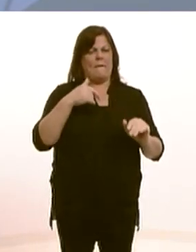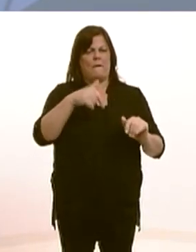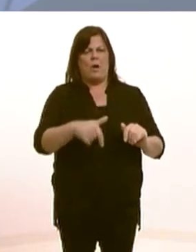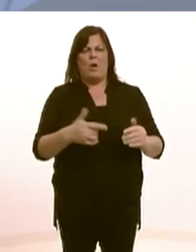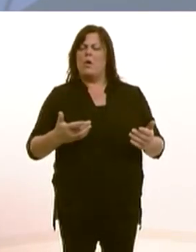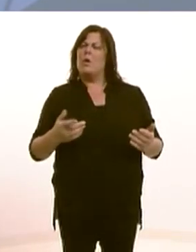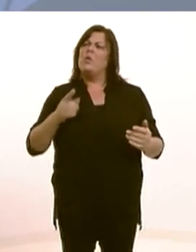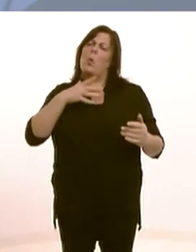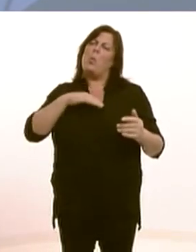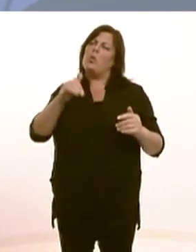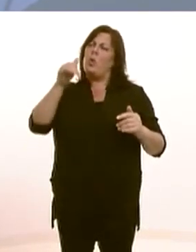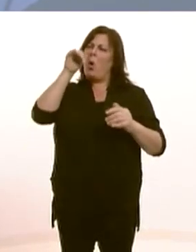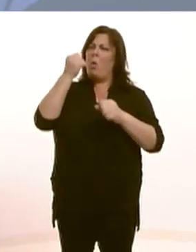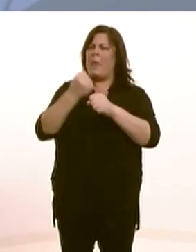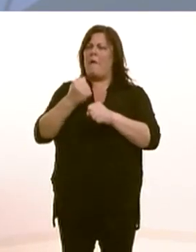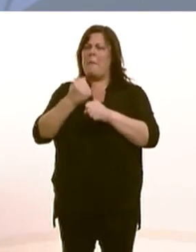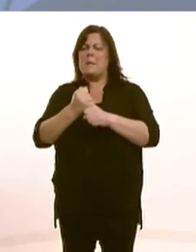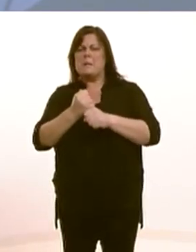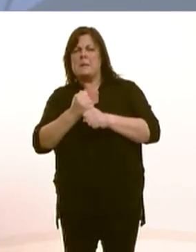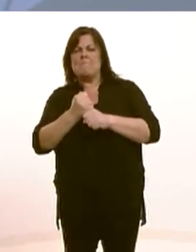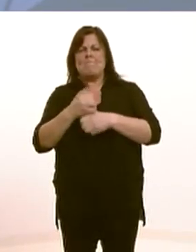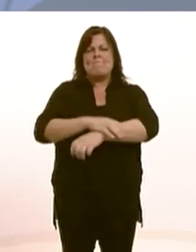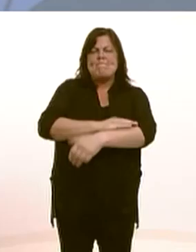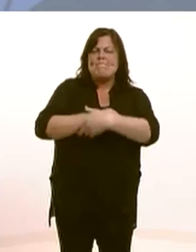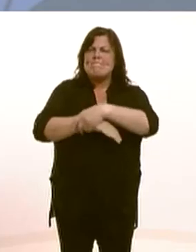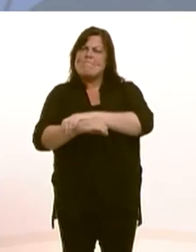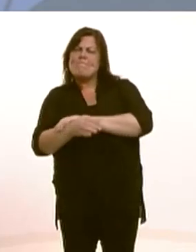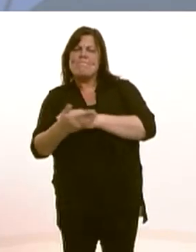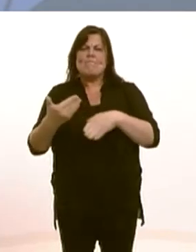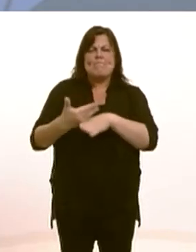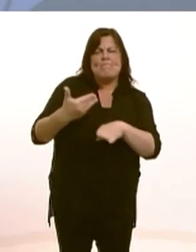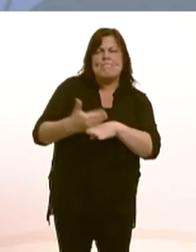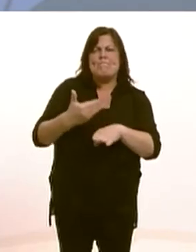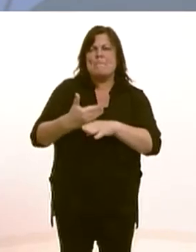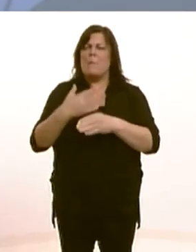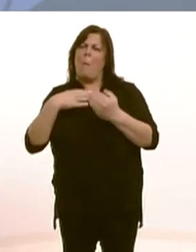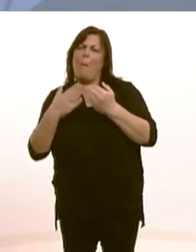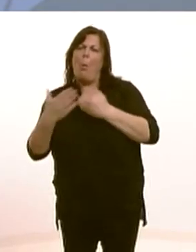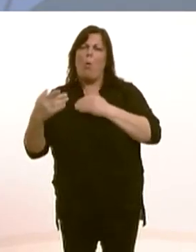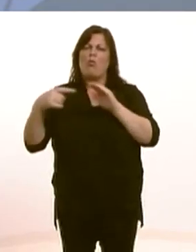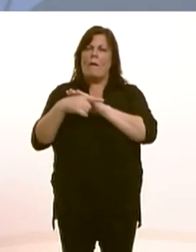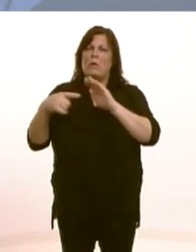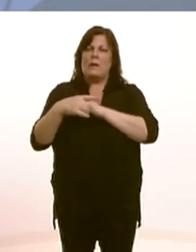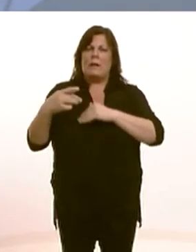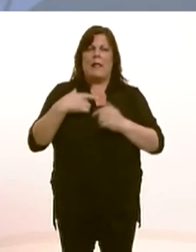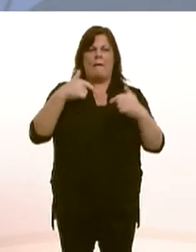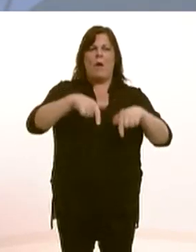proactive steps have you taken to get more refugees here, more quickly, and why have 13 councils taken no refugees at all?